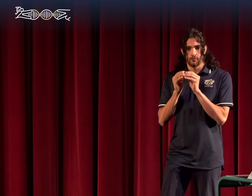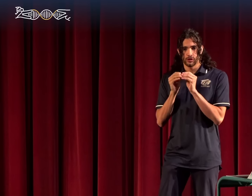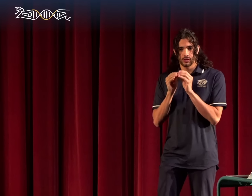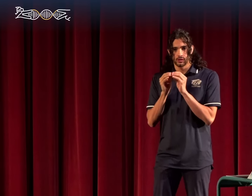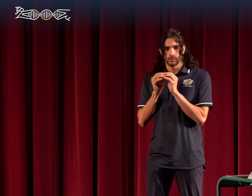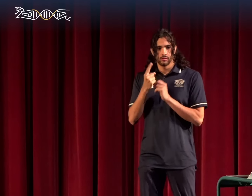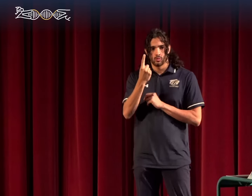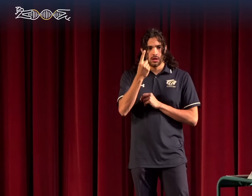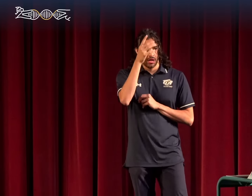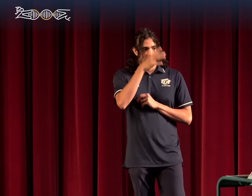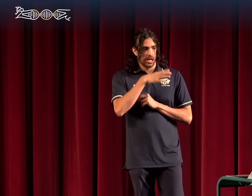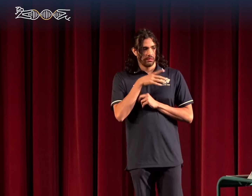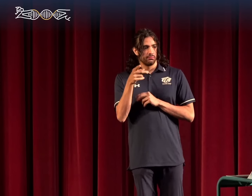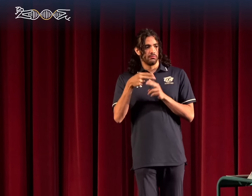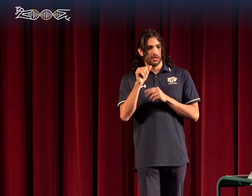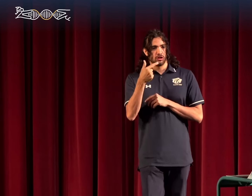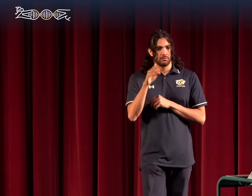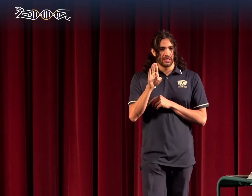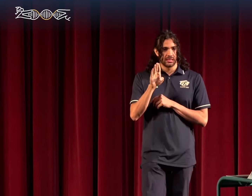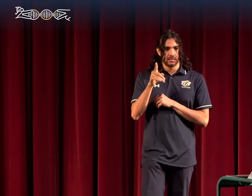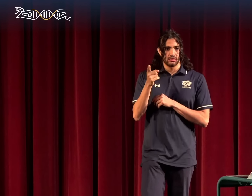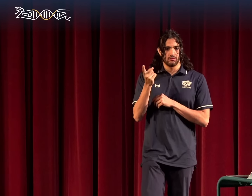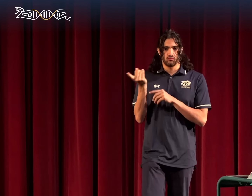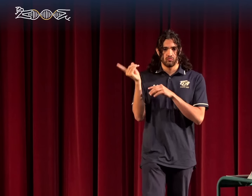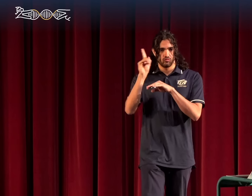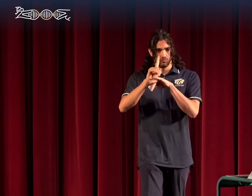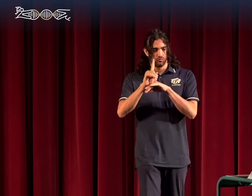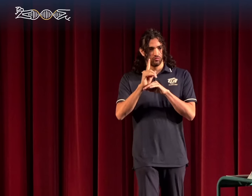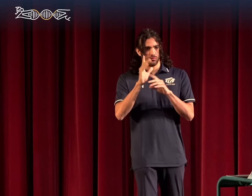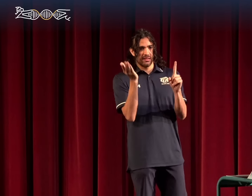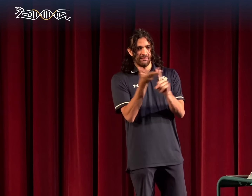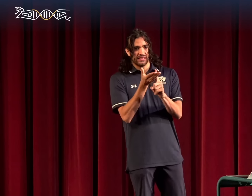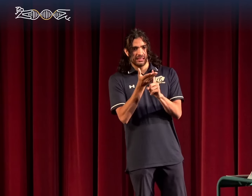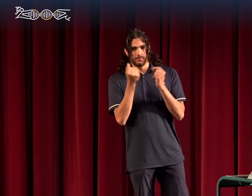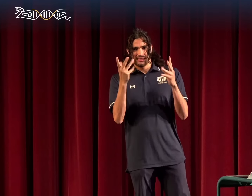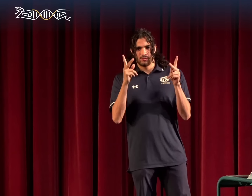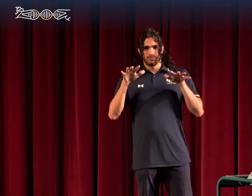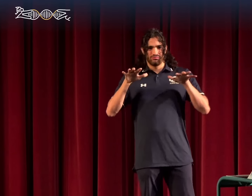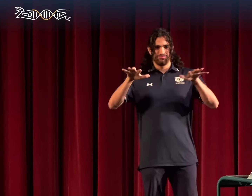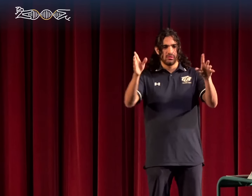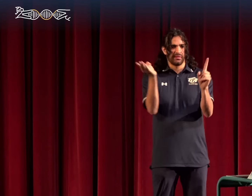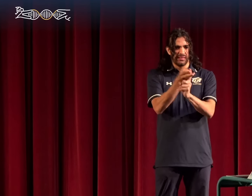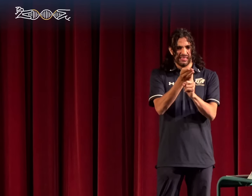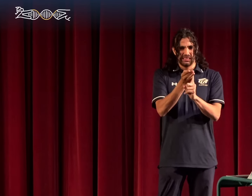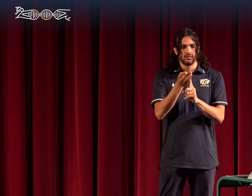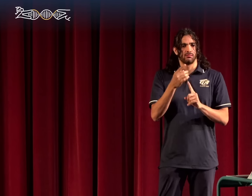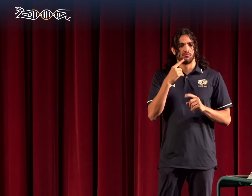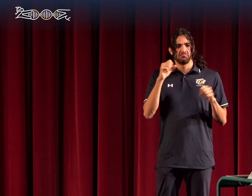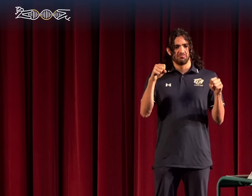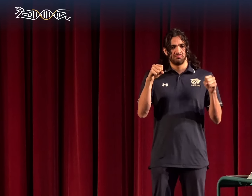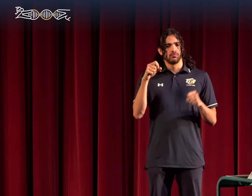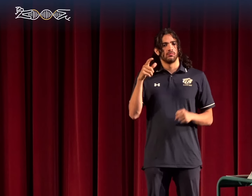took the stage and convinced people that his way was truth and they, Deaf people